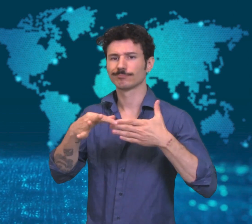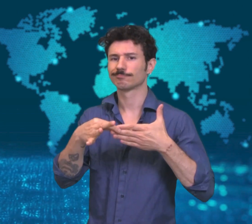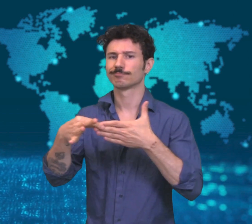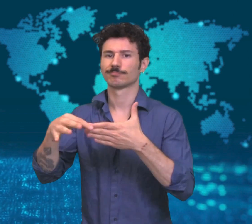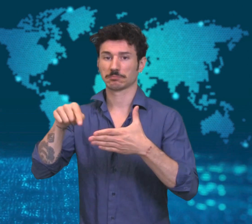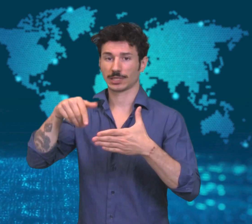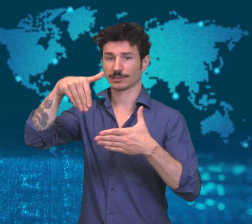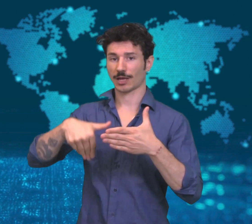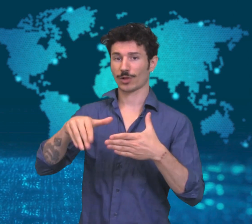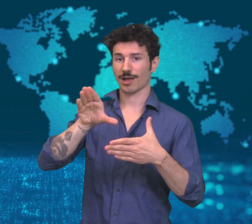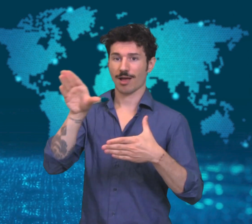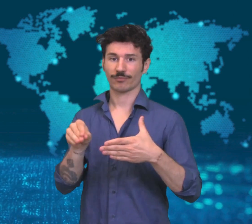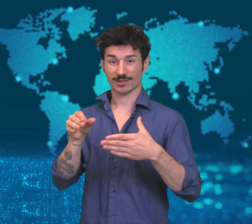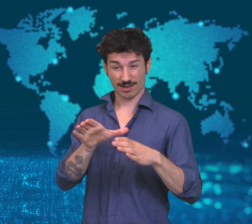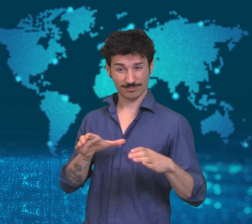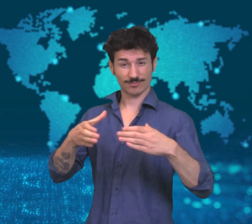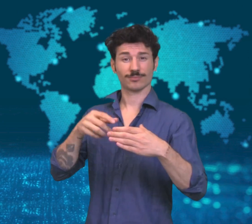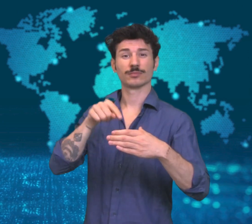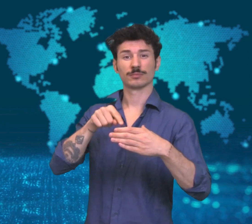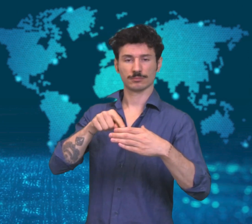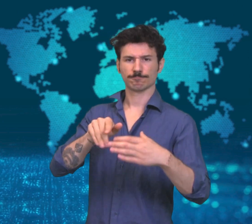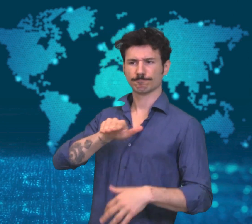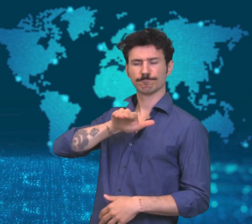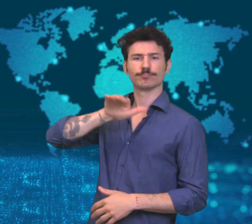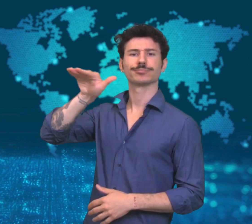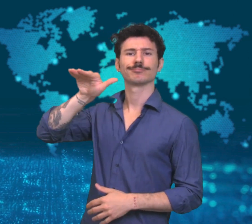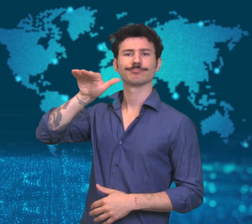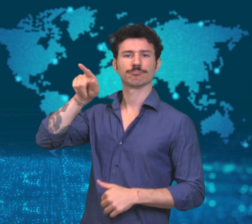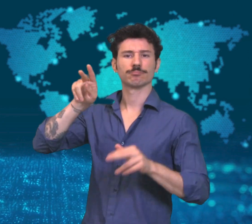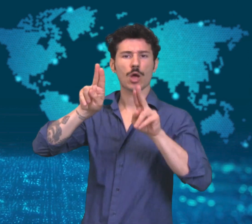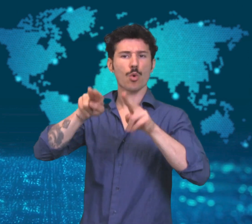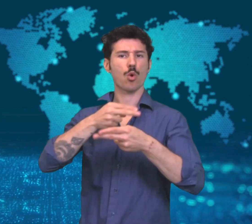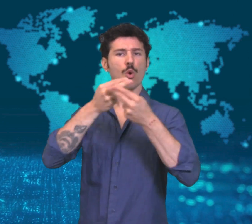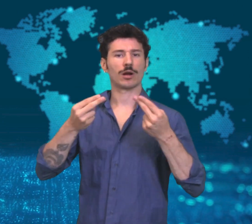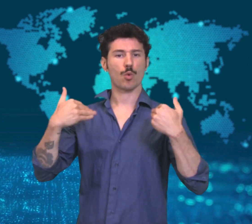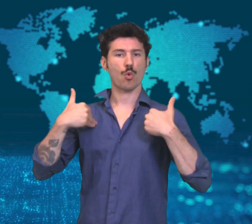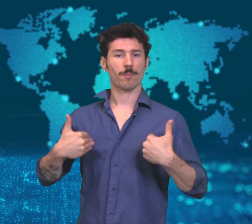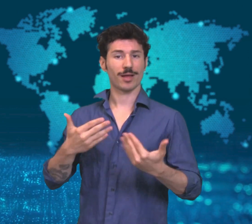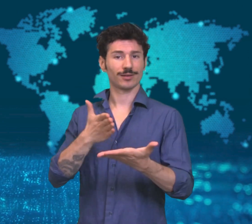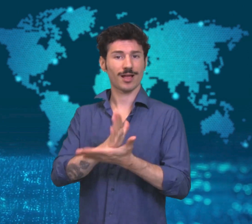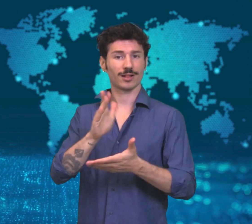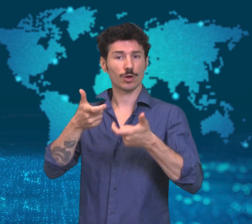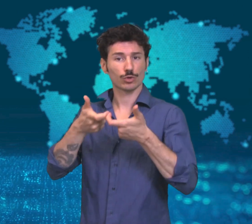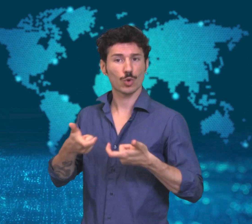led by South Africa called on the United Nations Human